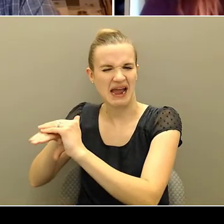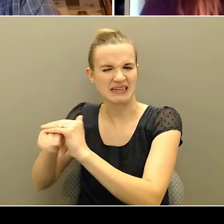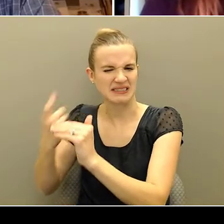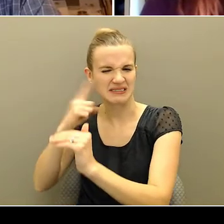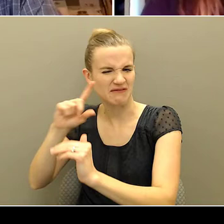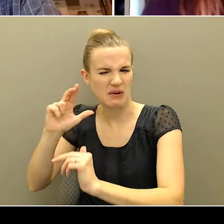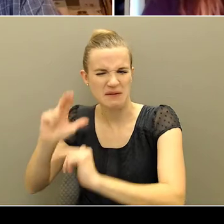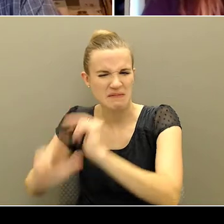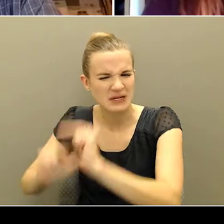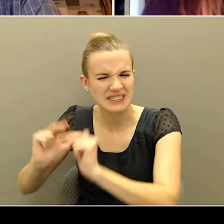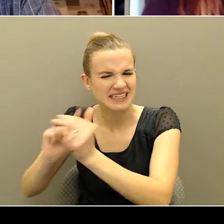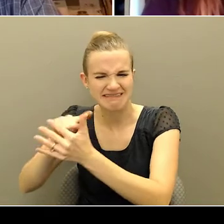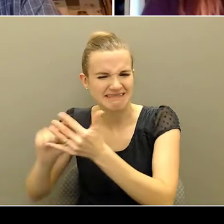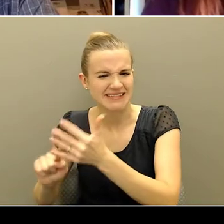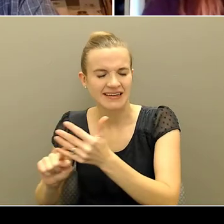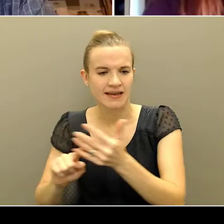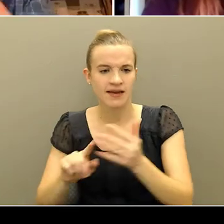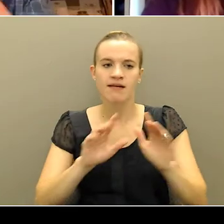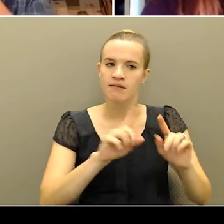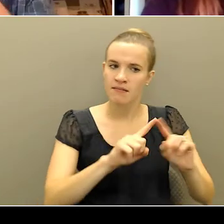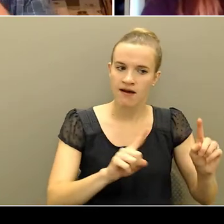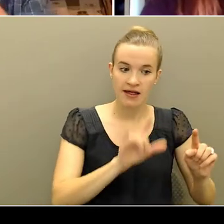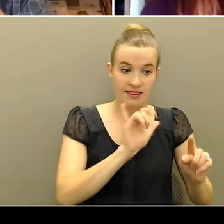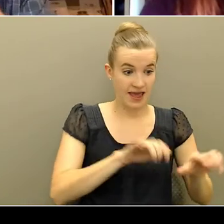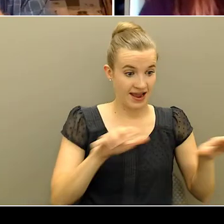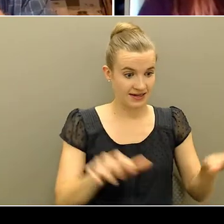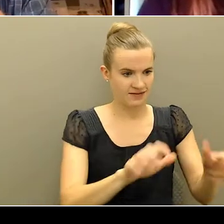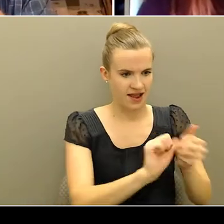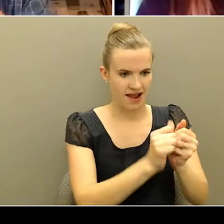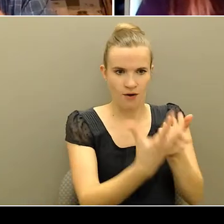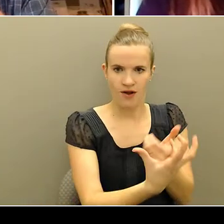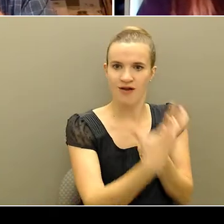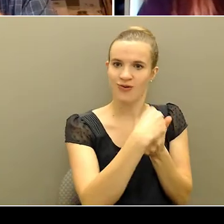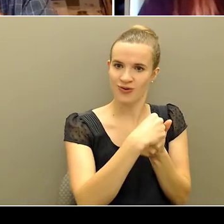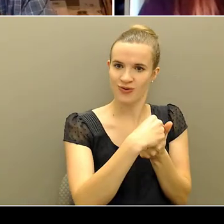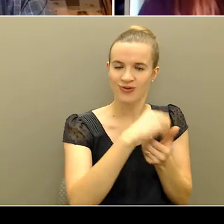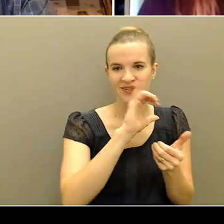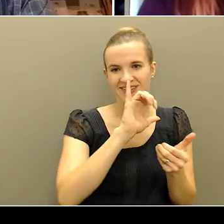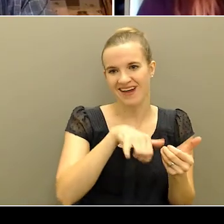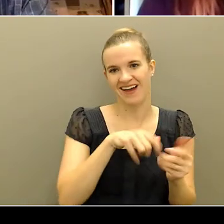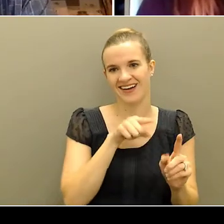for them? Ashley: Yeah, it's especially with outdoor stuff. I mean, it's , and that's